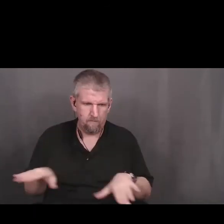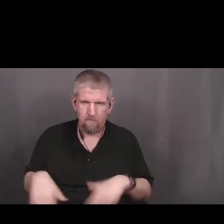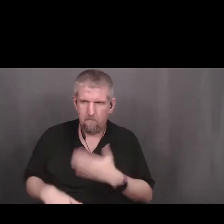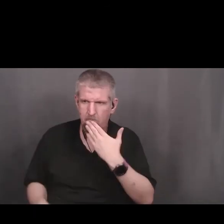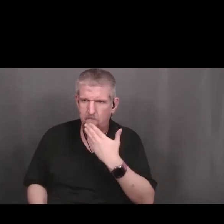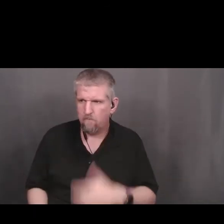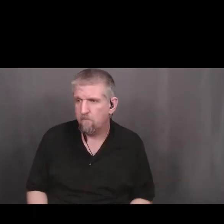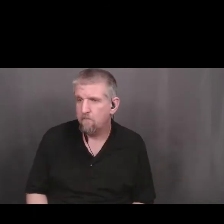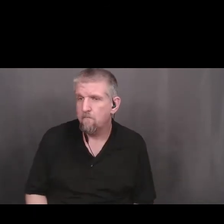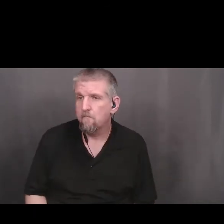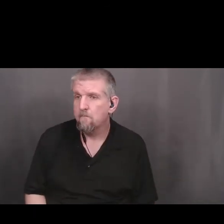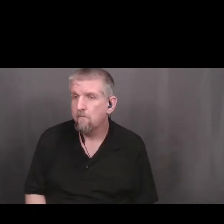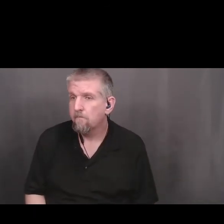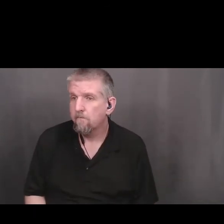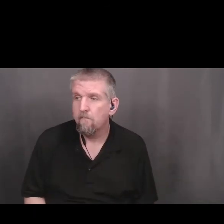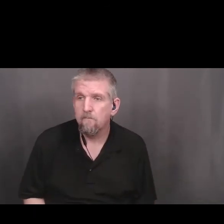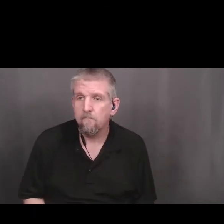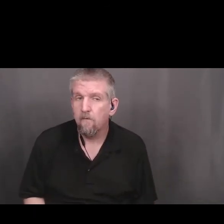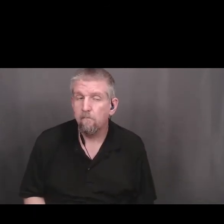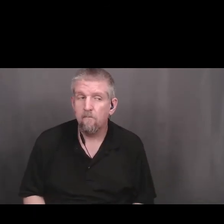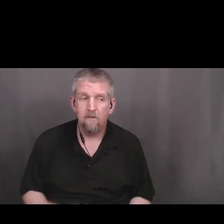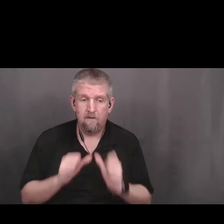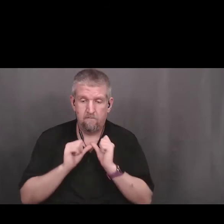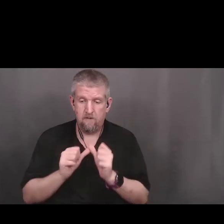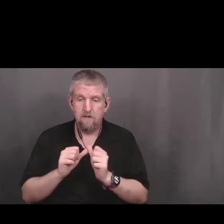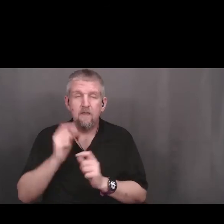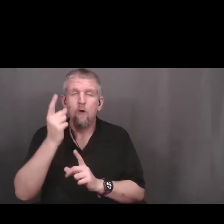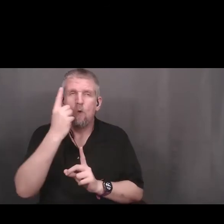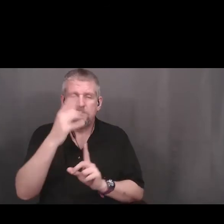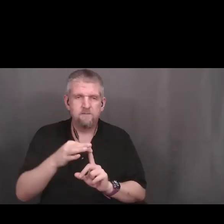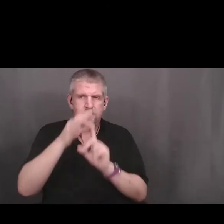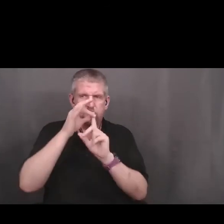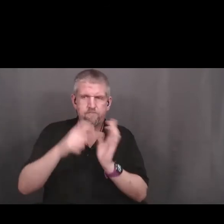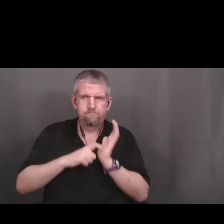And in regards to keeping those benefits, the only special condition that is different from people